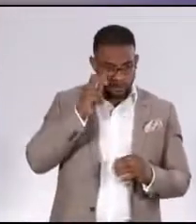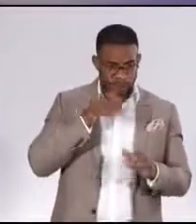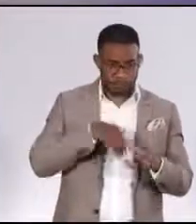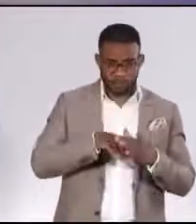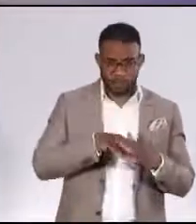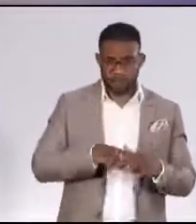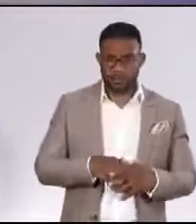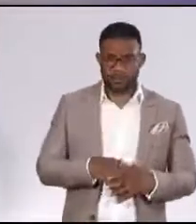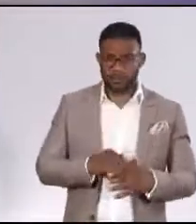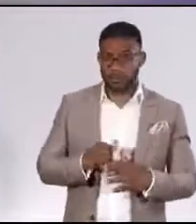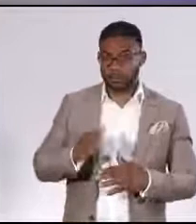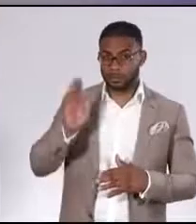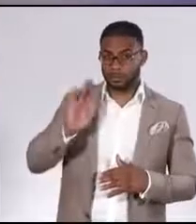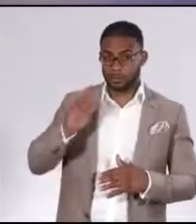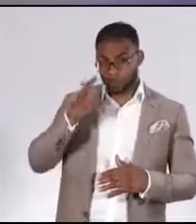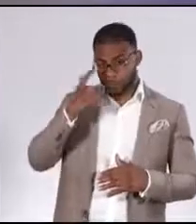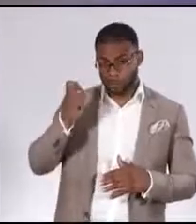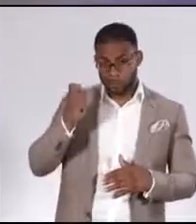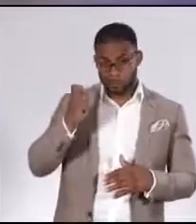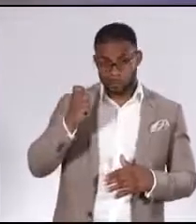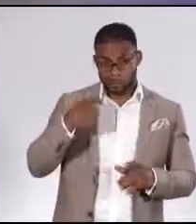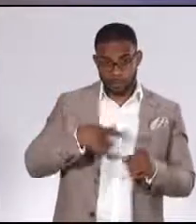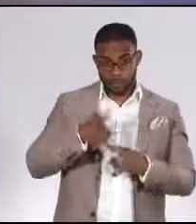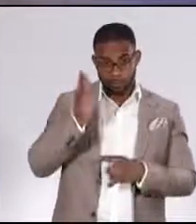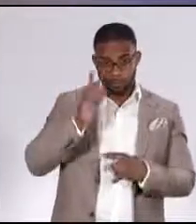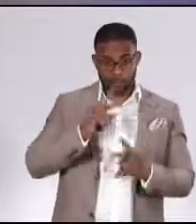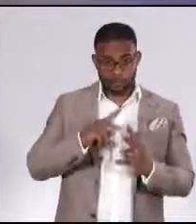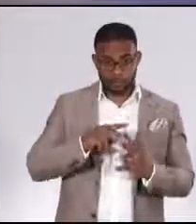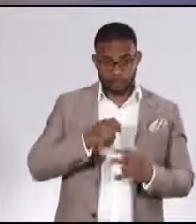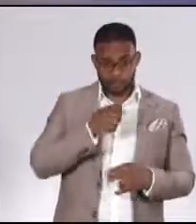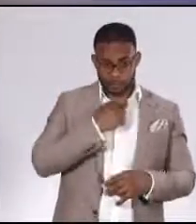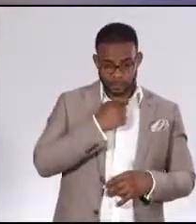in the past, because the main speakers were usually marked, I could hear them clearly.